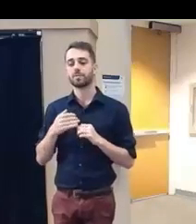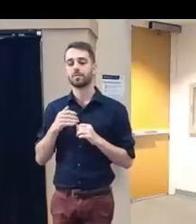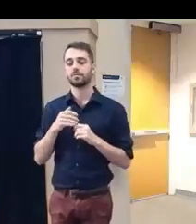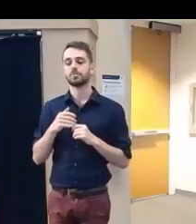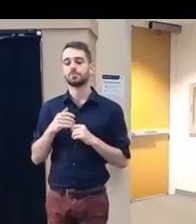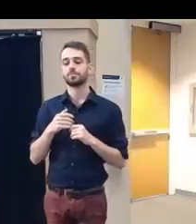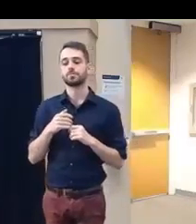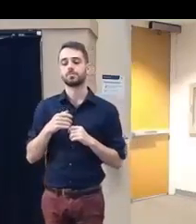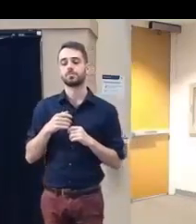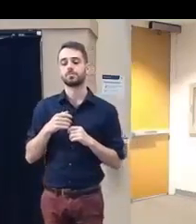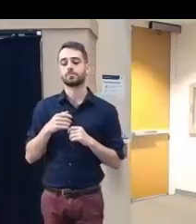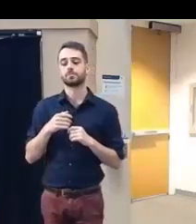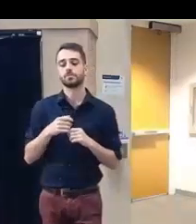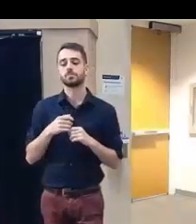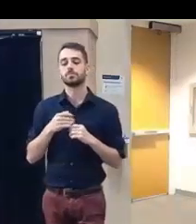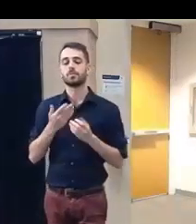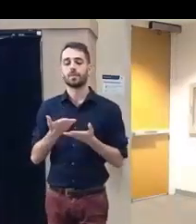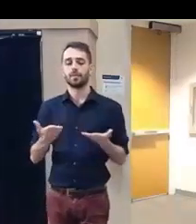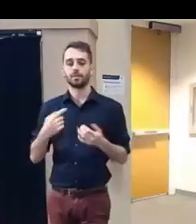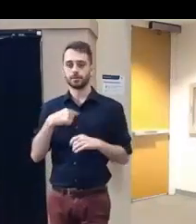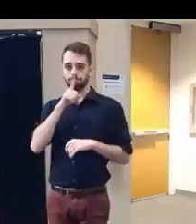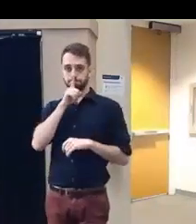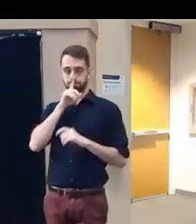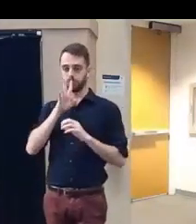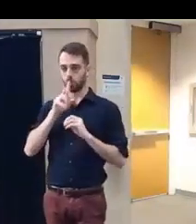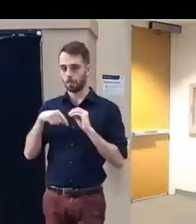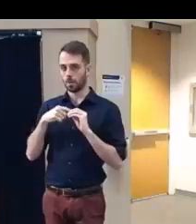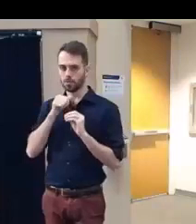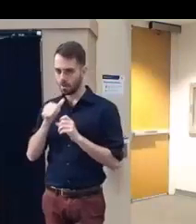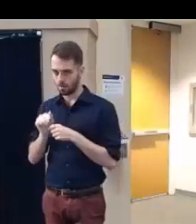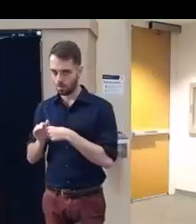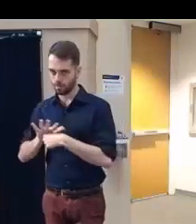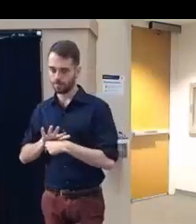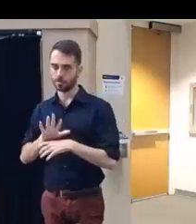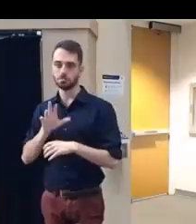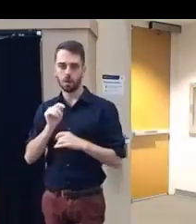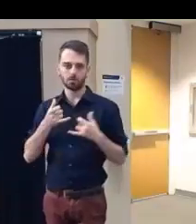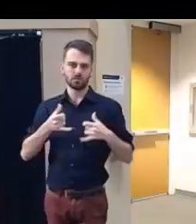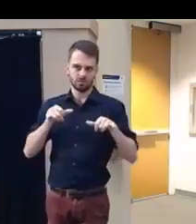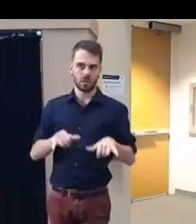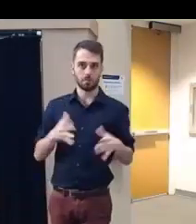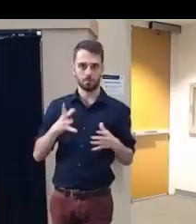were not specifically from covid but certainly trying to be creative um in in terms of online